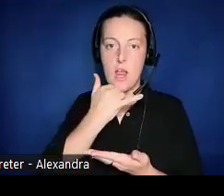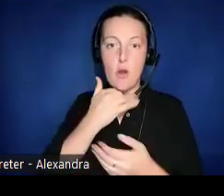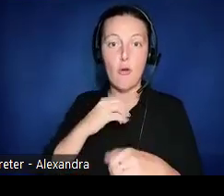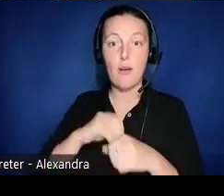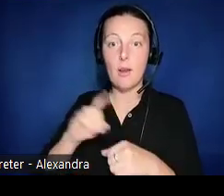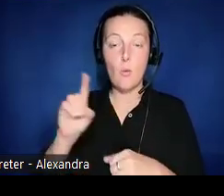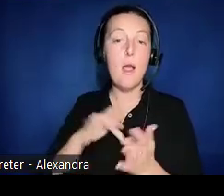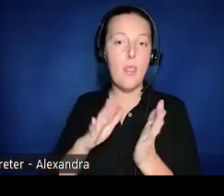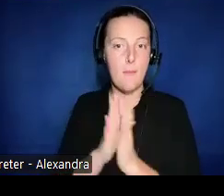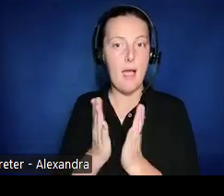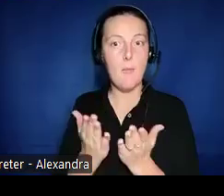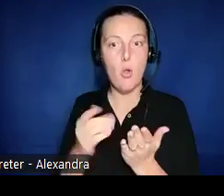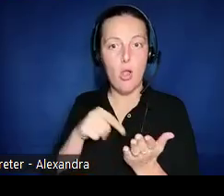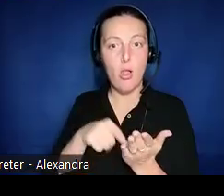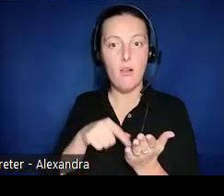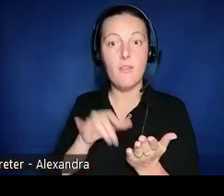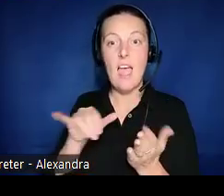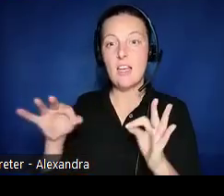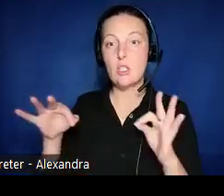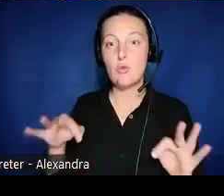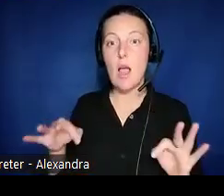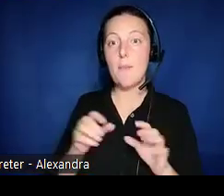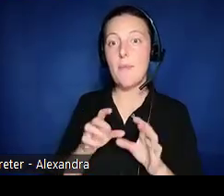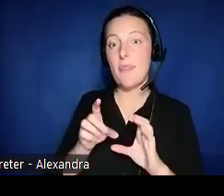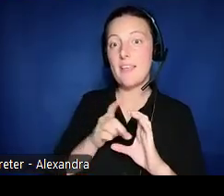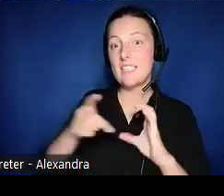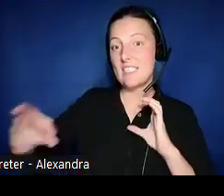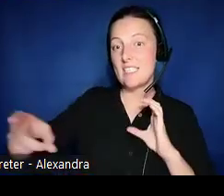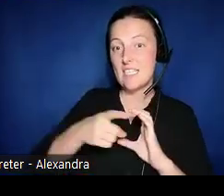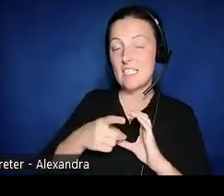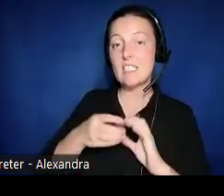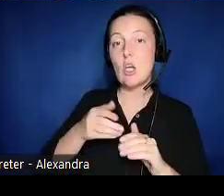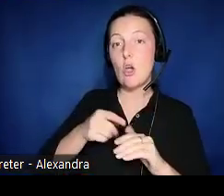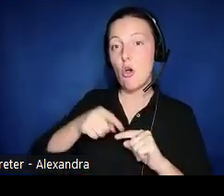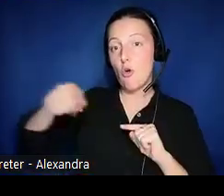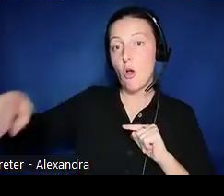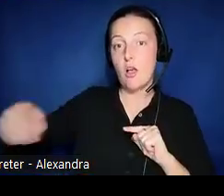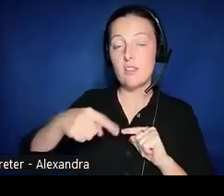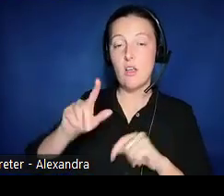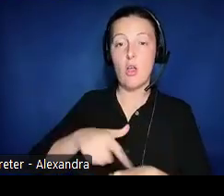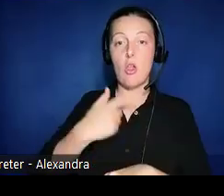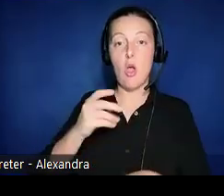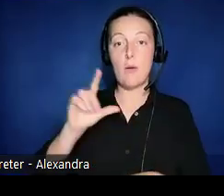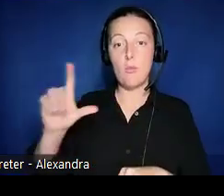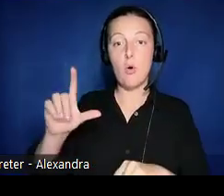distance uh across a large pool relative to its circumference. And the Bible guesses that uh pi is